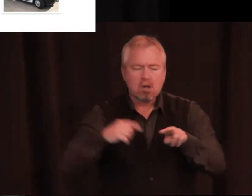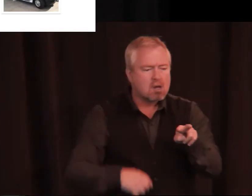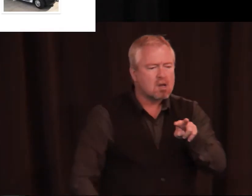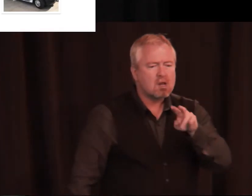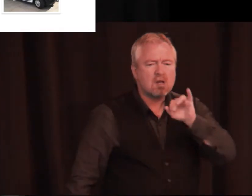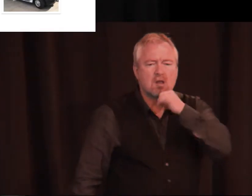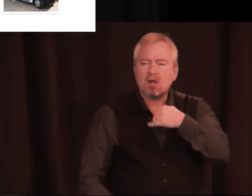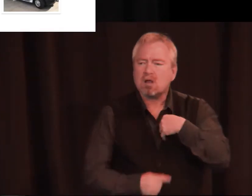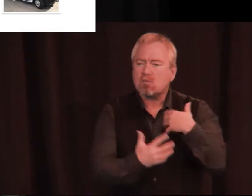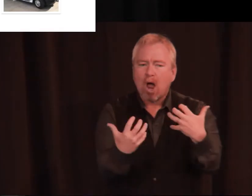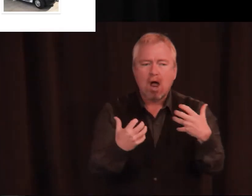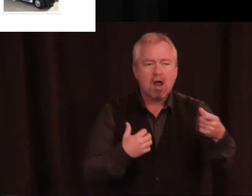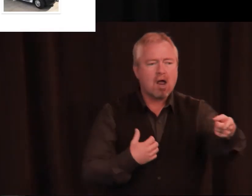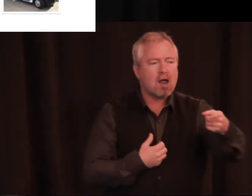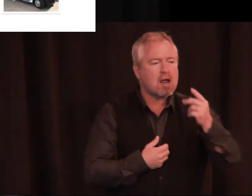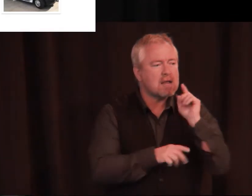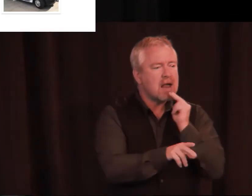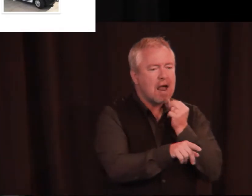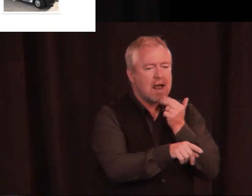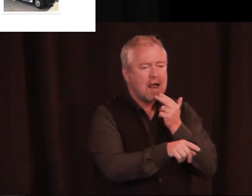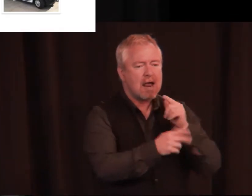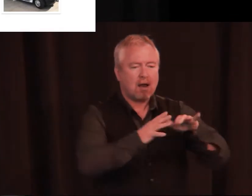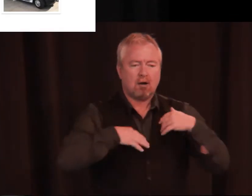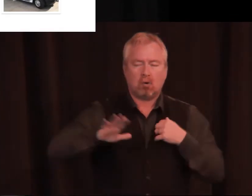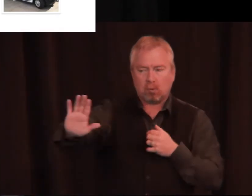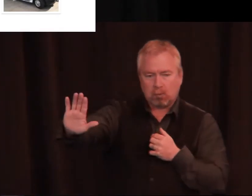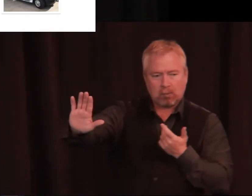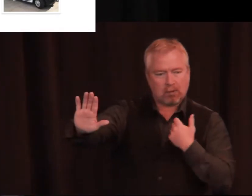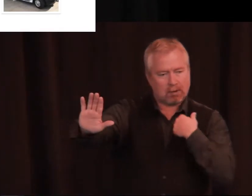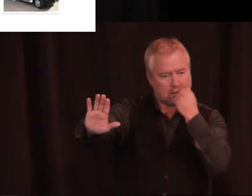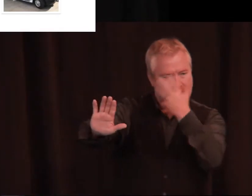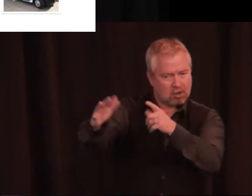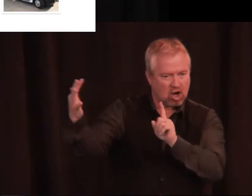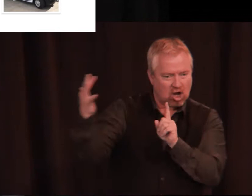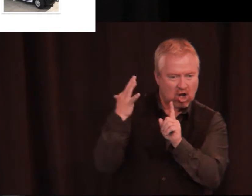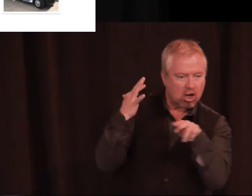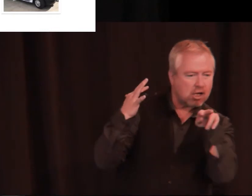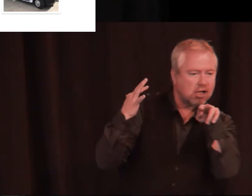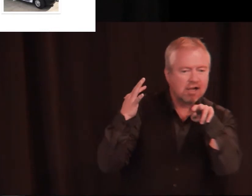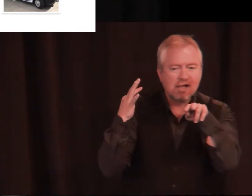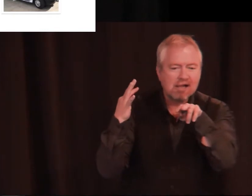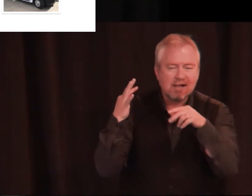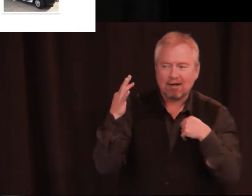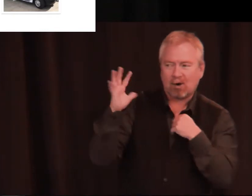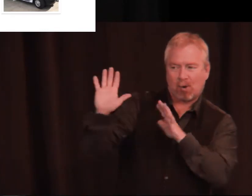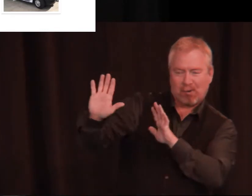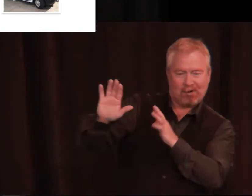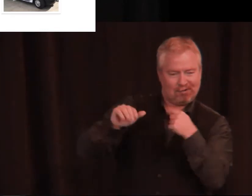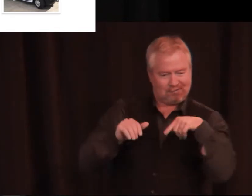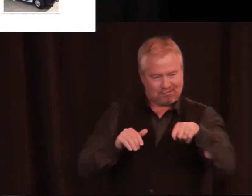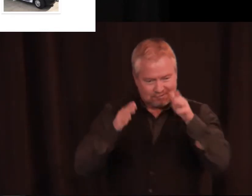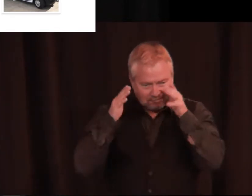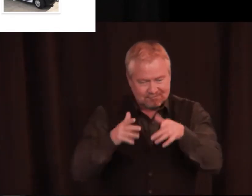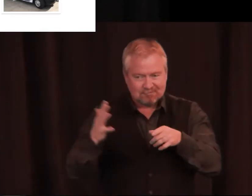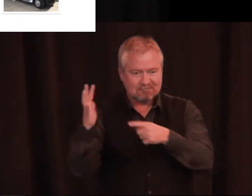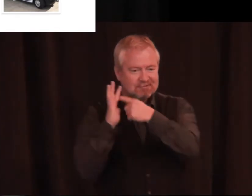So we usually have some kids standing outside of the van looking kind of forlornly at us because they also -